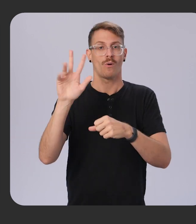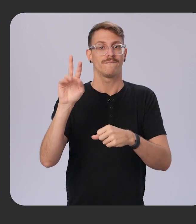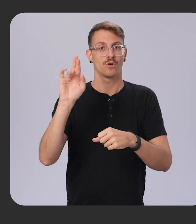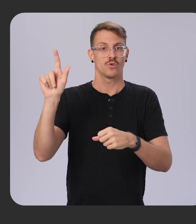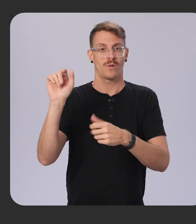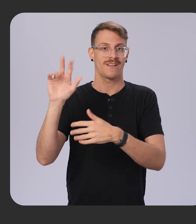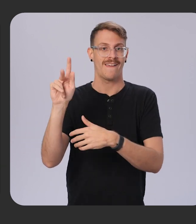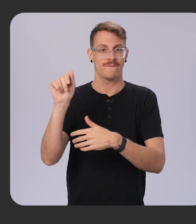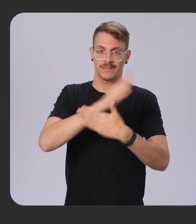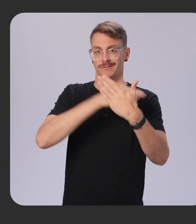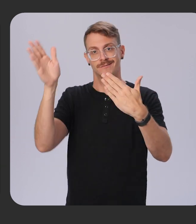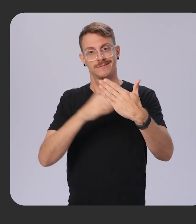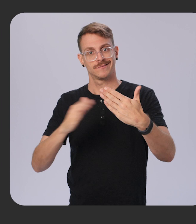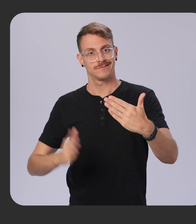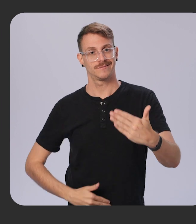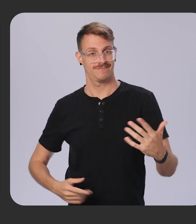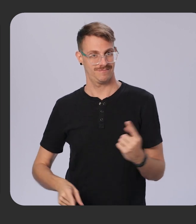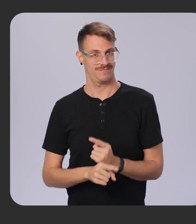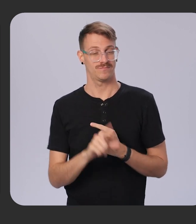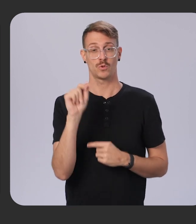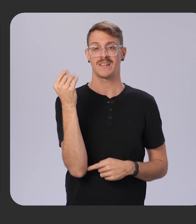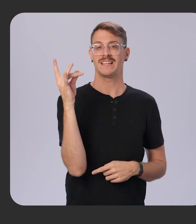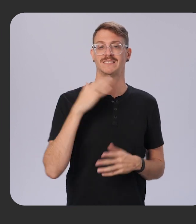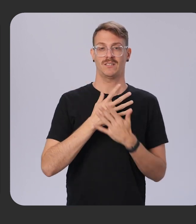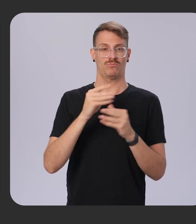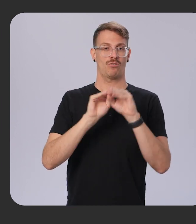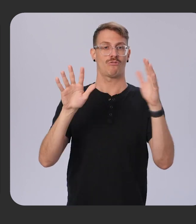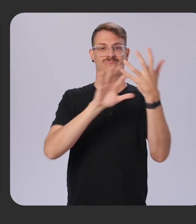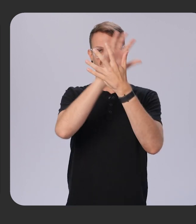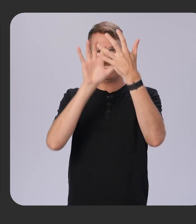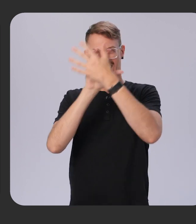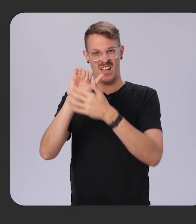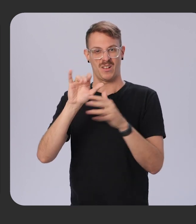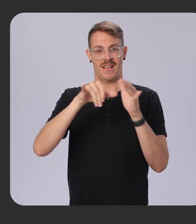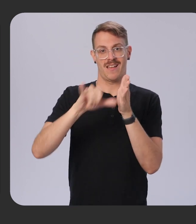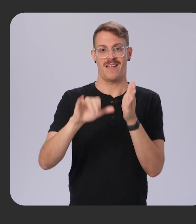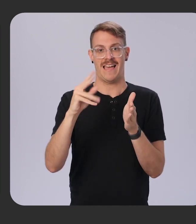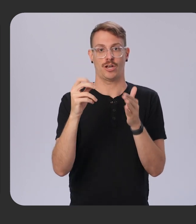In 2018, we launched Cloud Anchors, enabling multiple users to simultaneously share